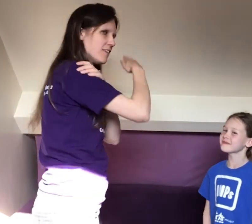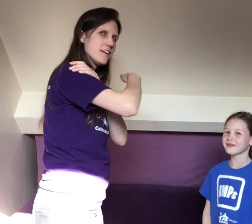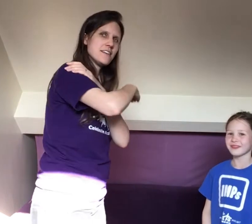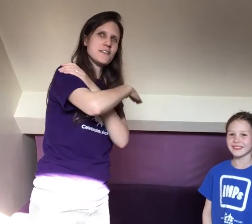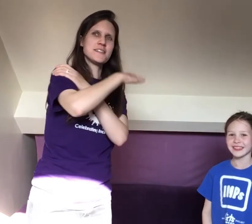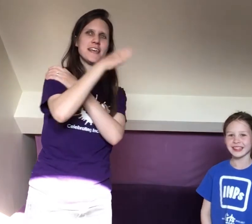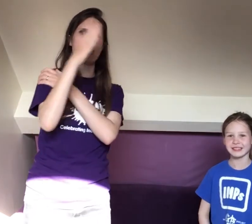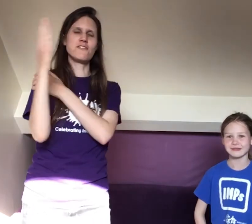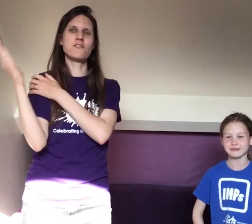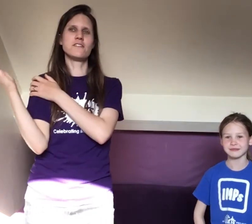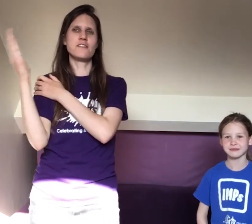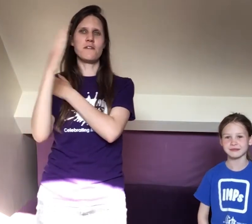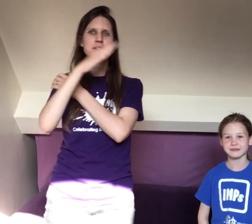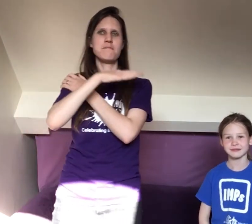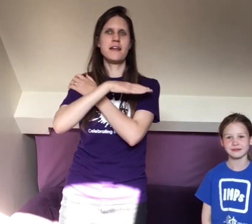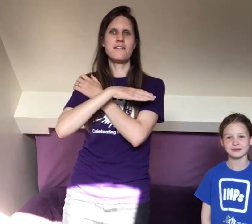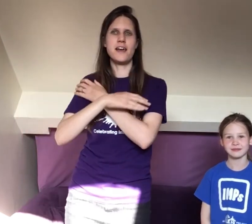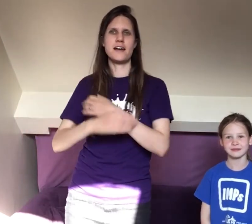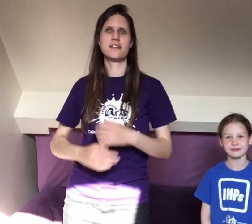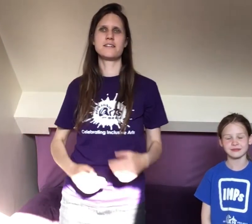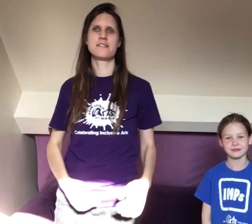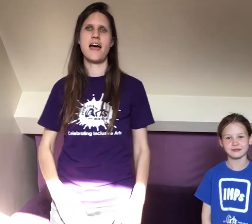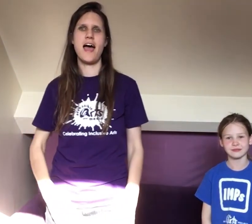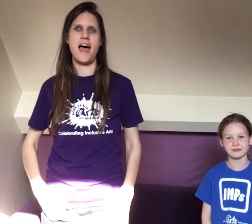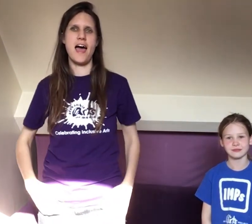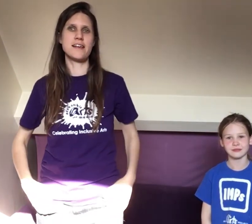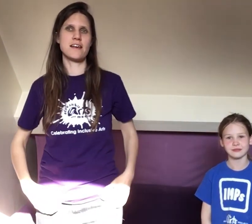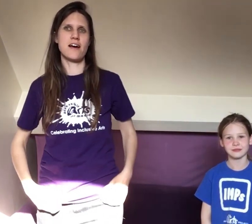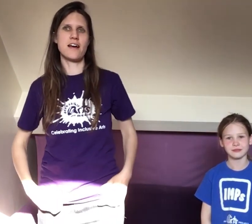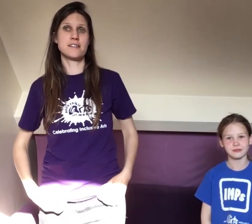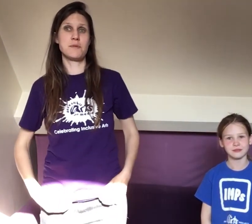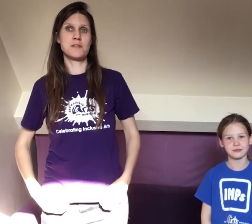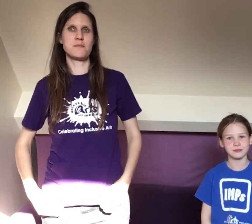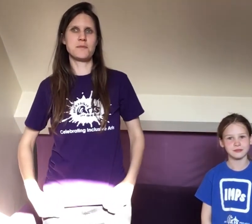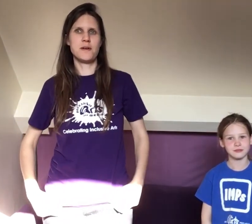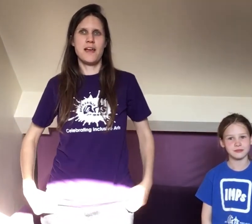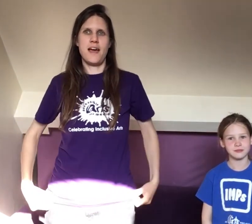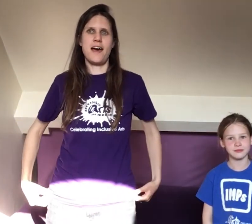Why don’t you see if you can do as many of the actions as I… as possible,